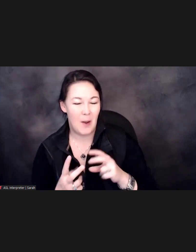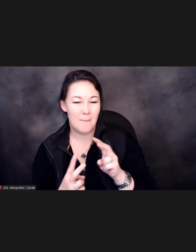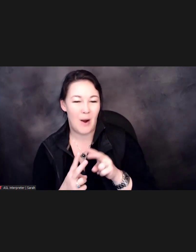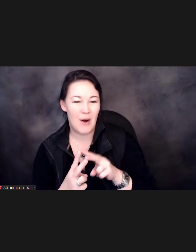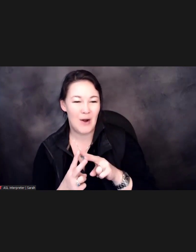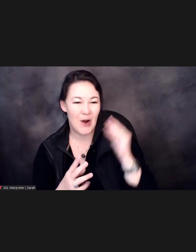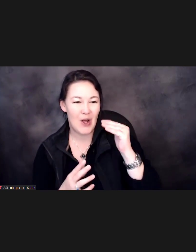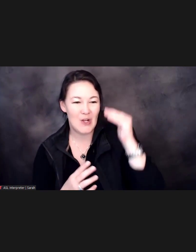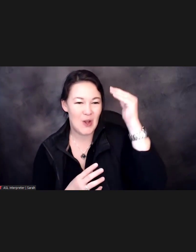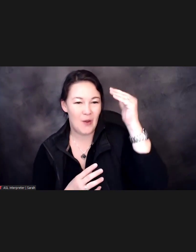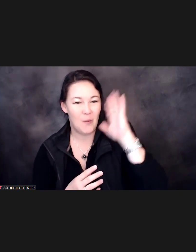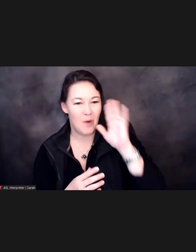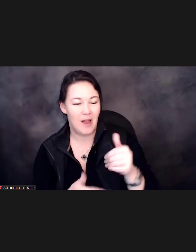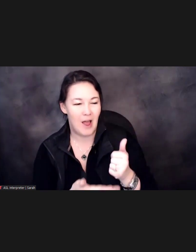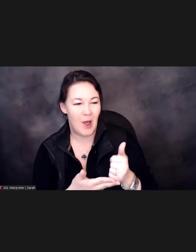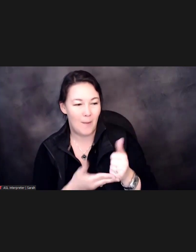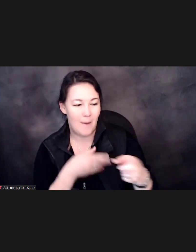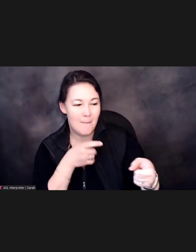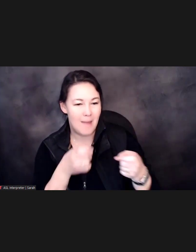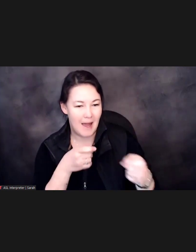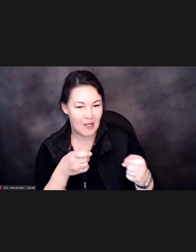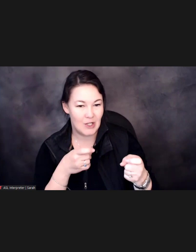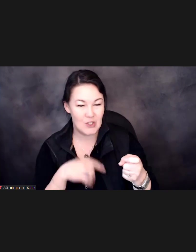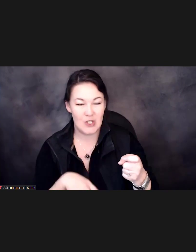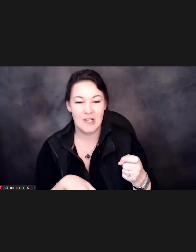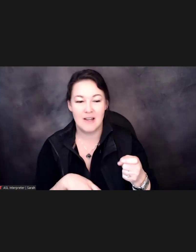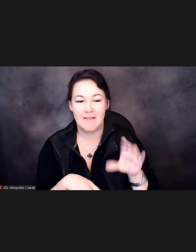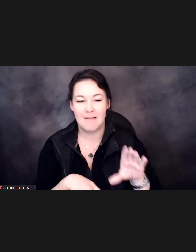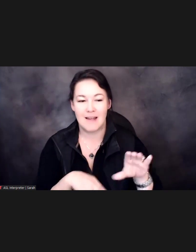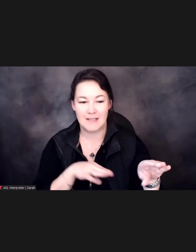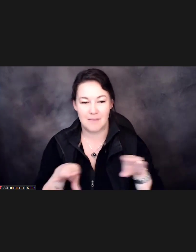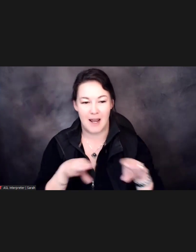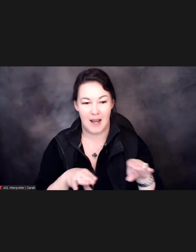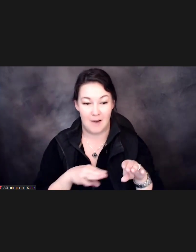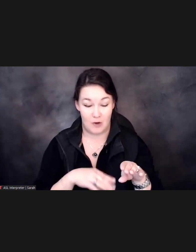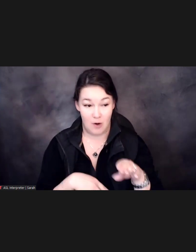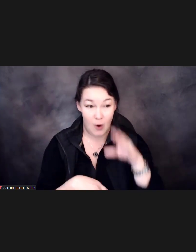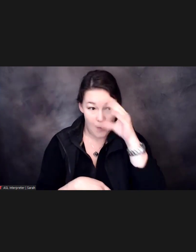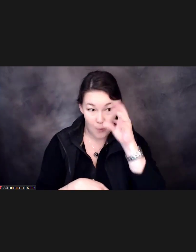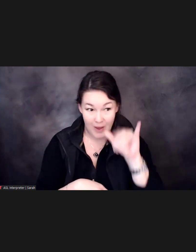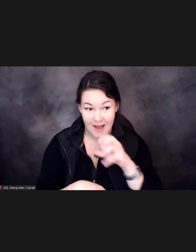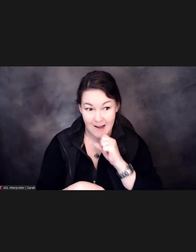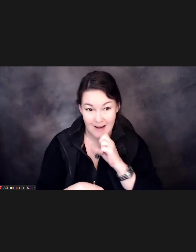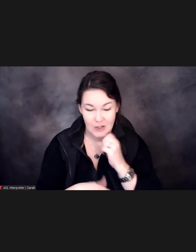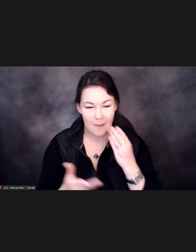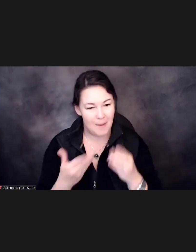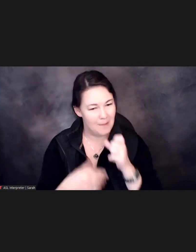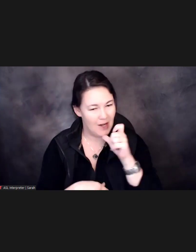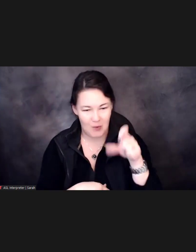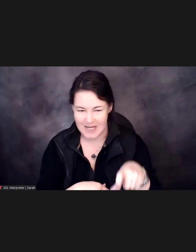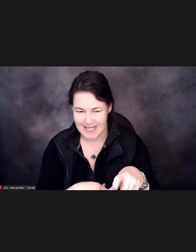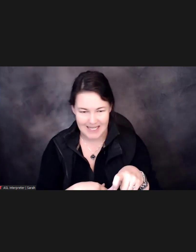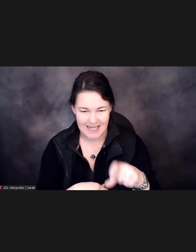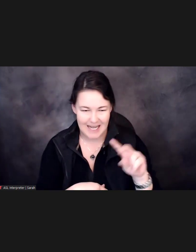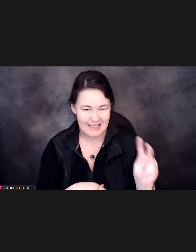manage this child's behavior. Now, a little boy this age may not really need the help of that